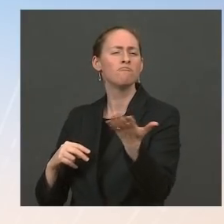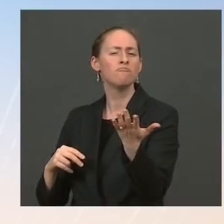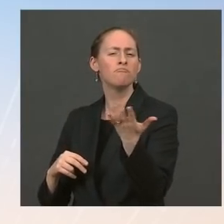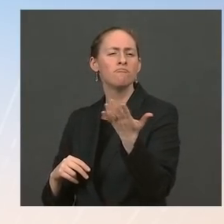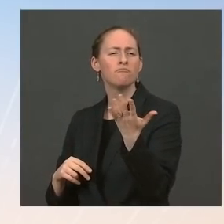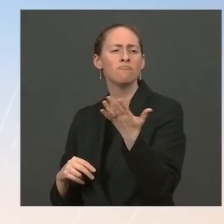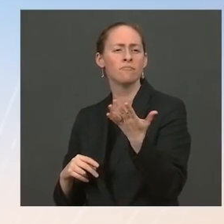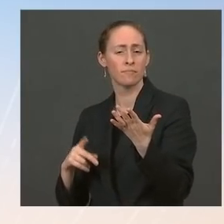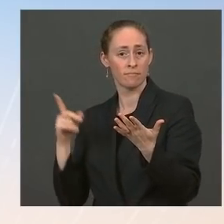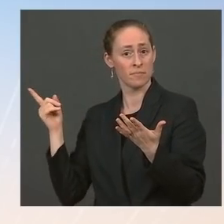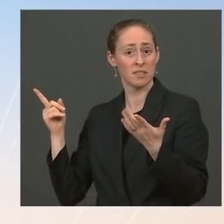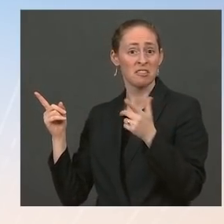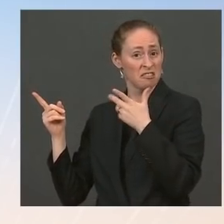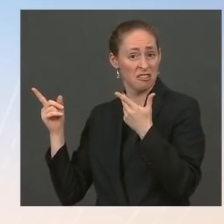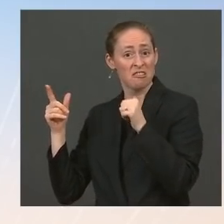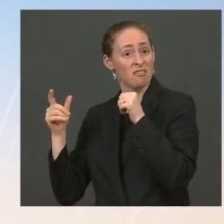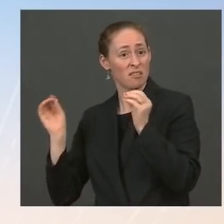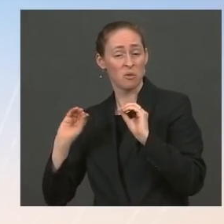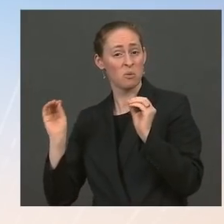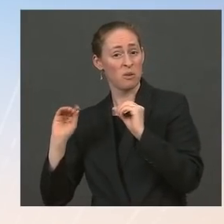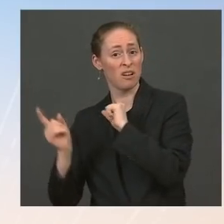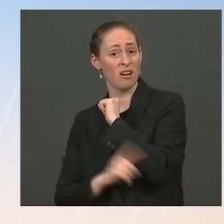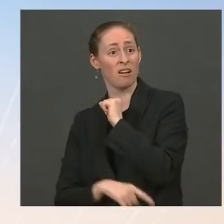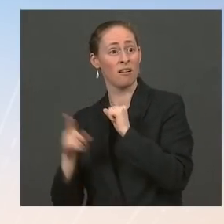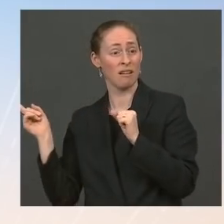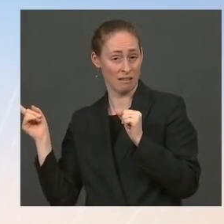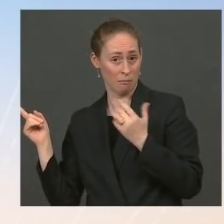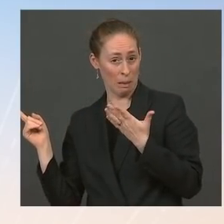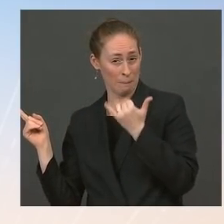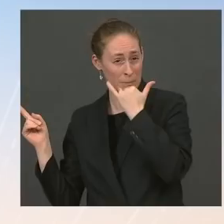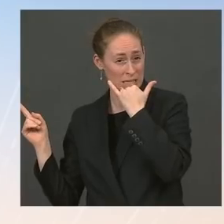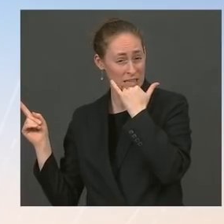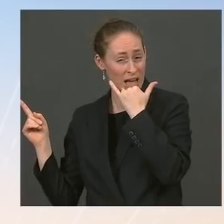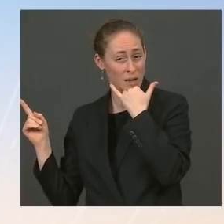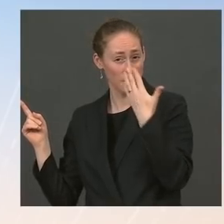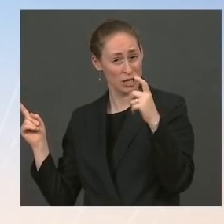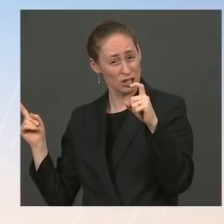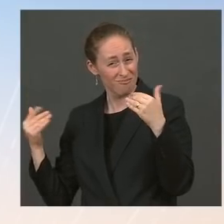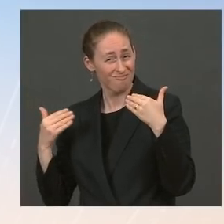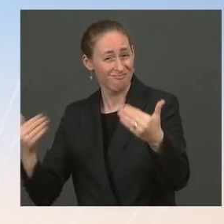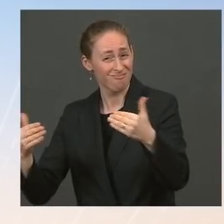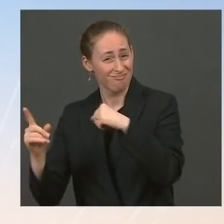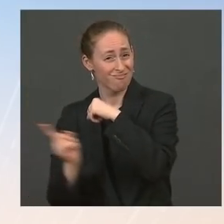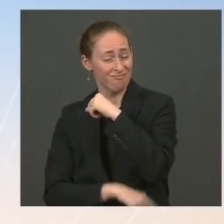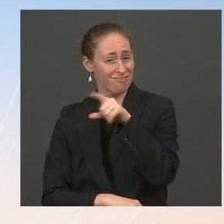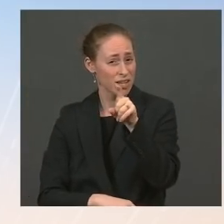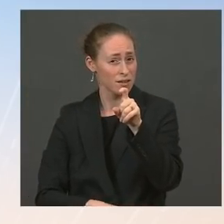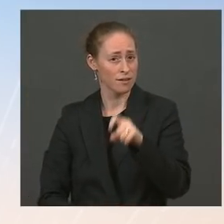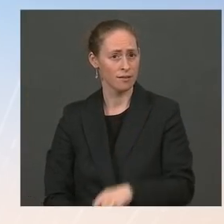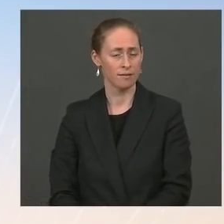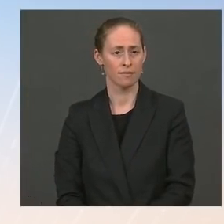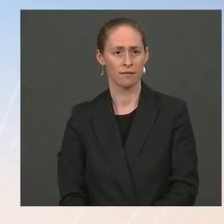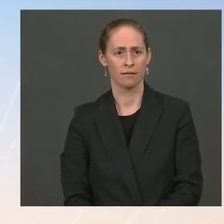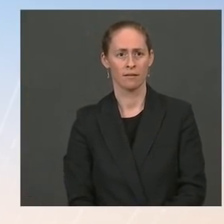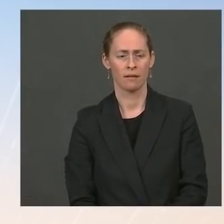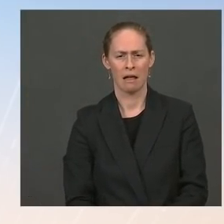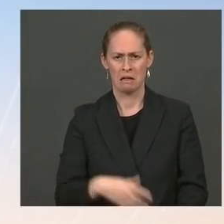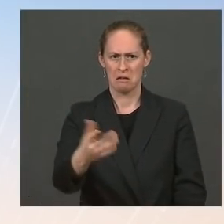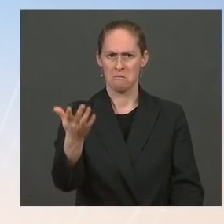Is that something that you would ever consider doing to get those negotiations started? Ms. Psaki: I'm not aware of any change in our position or approach to the negotiations. Go ahead.